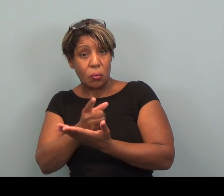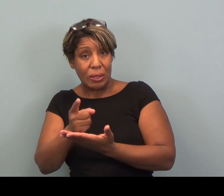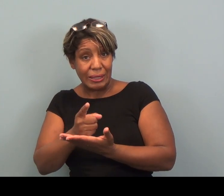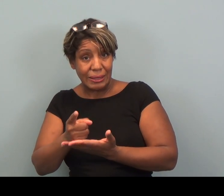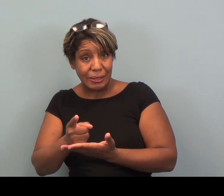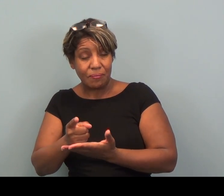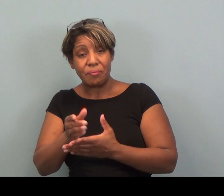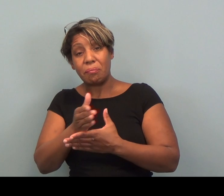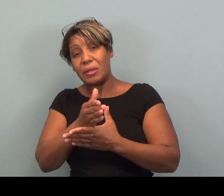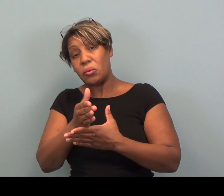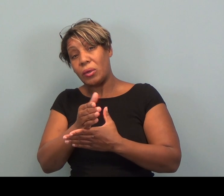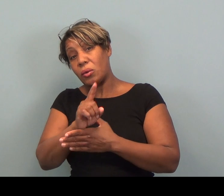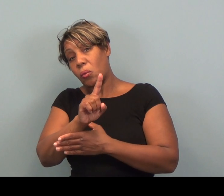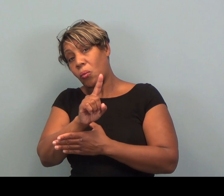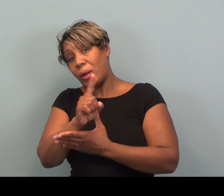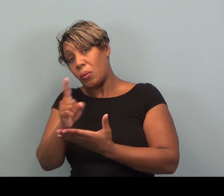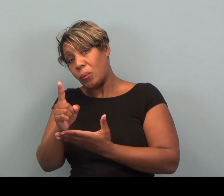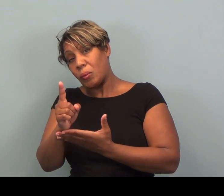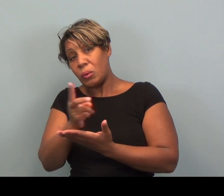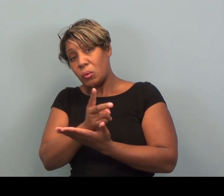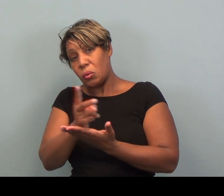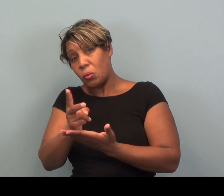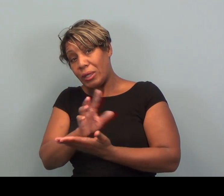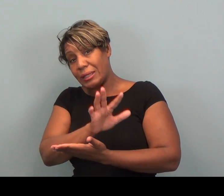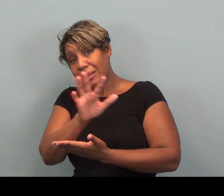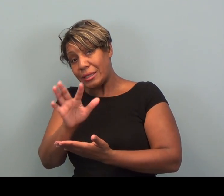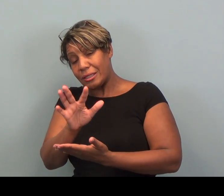You know between one week, maybe two weeks.